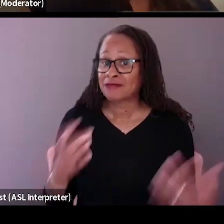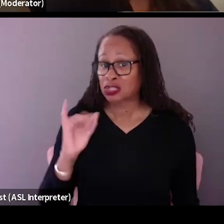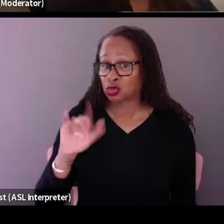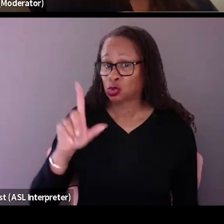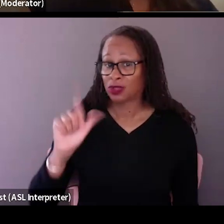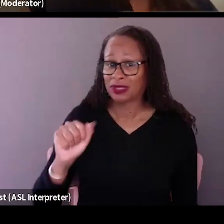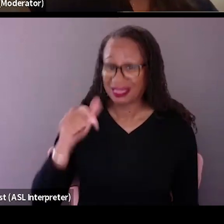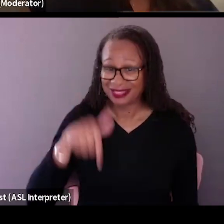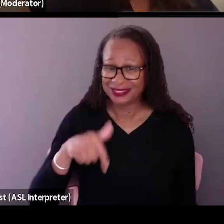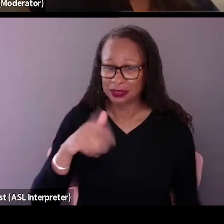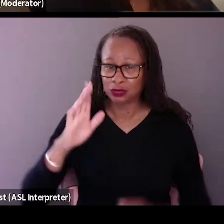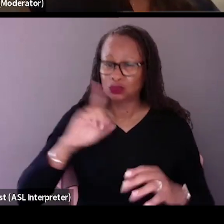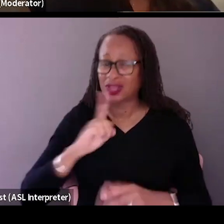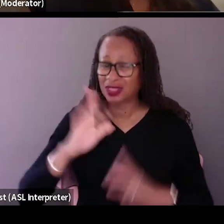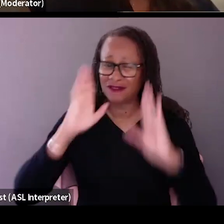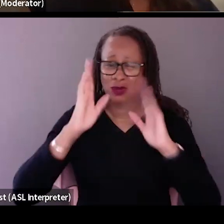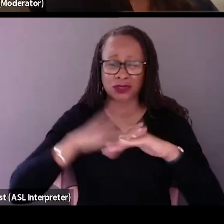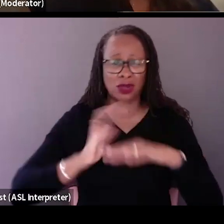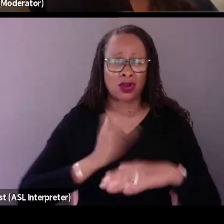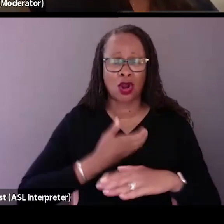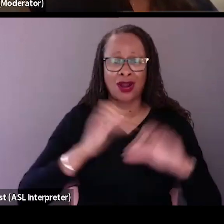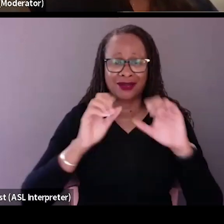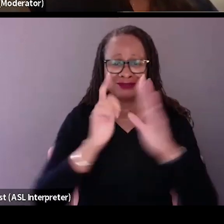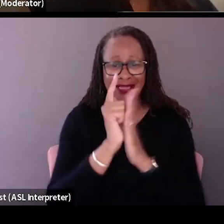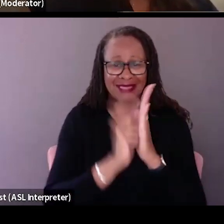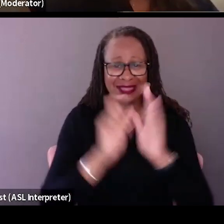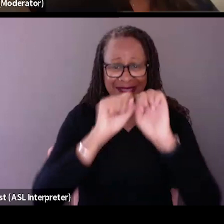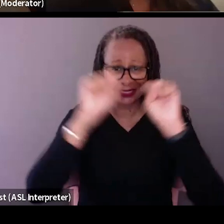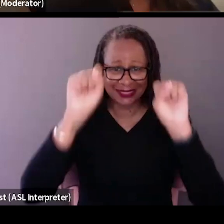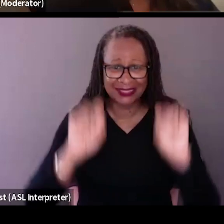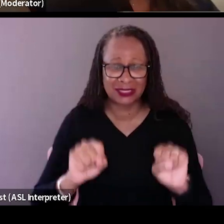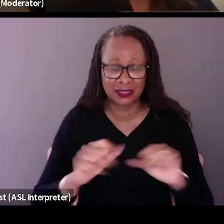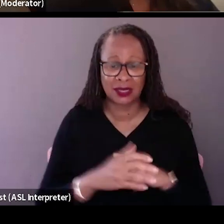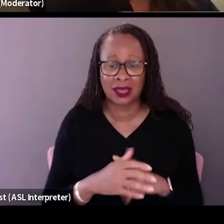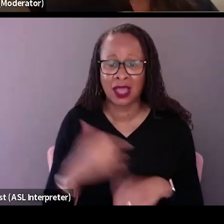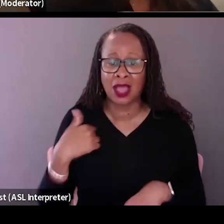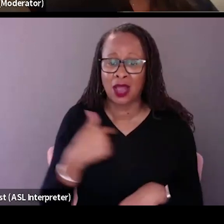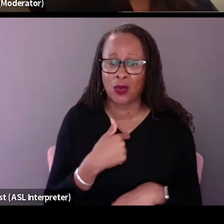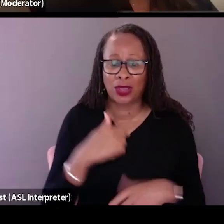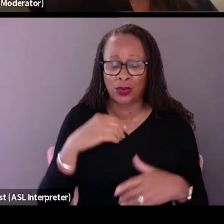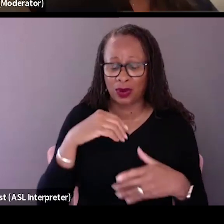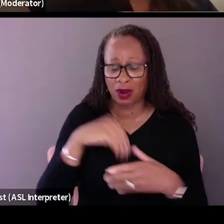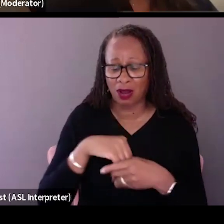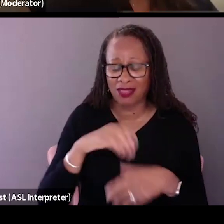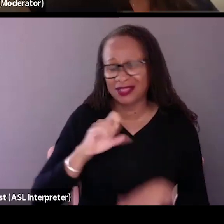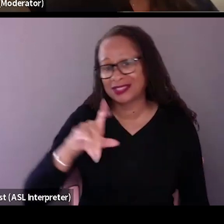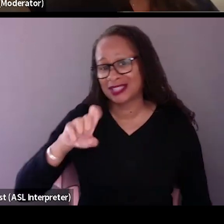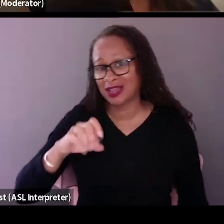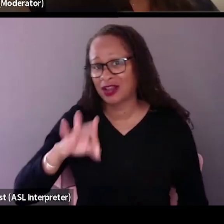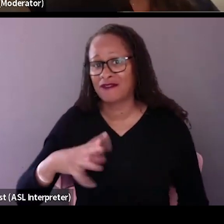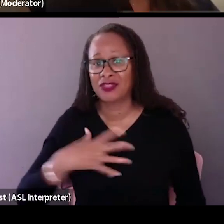and we were on the side of the white collar criminals and you know, the Caucasians here.